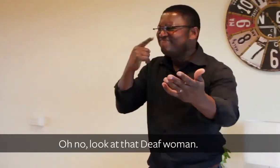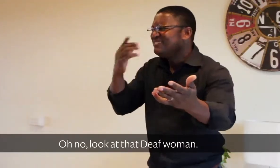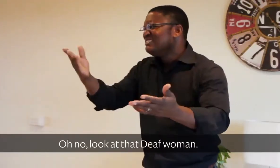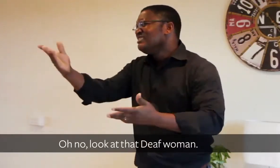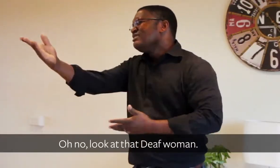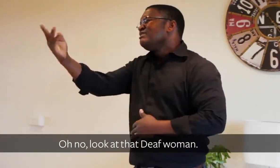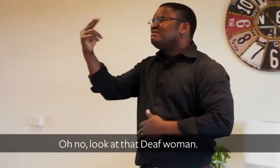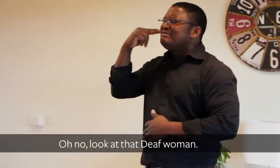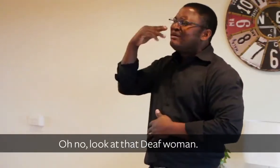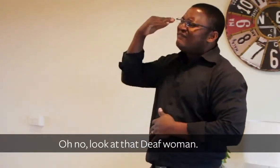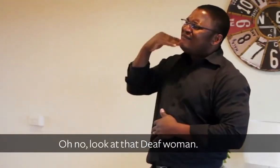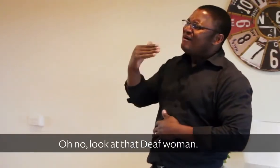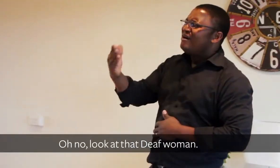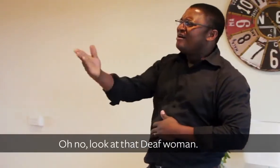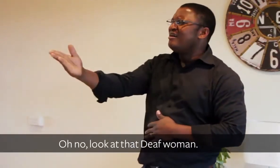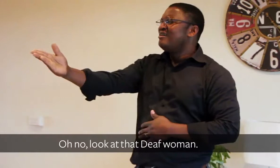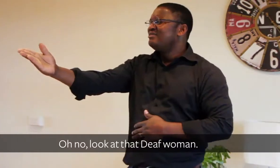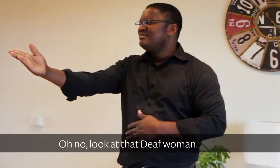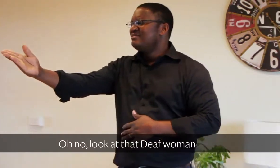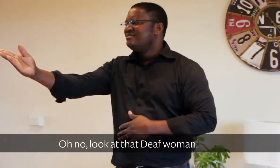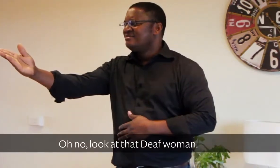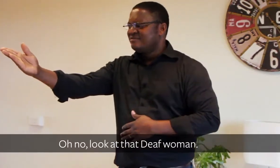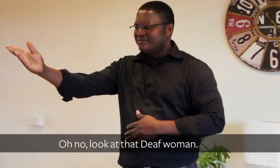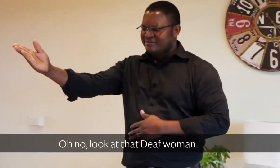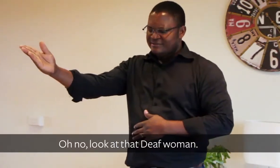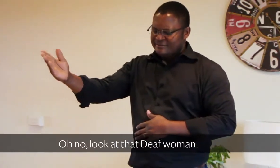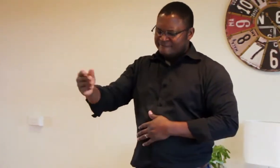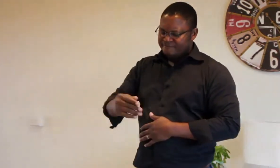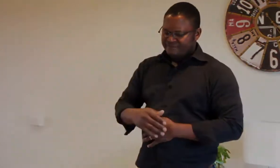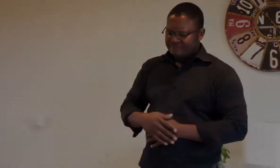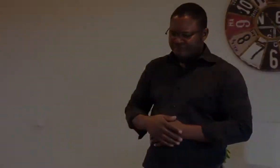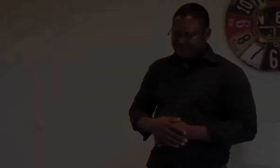Oh no – look at that Deaf woman